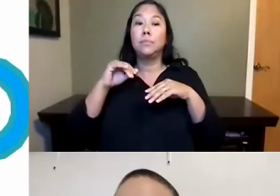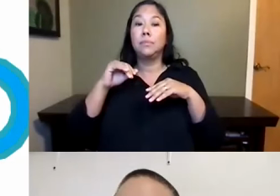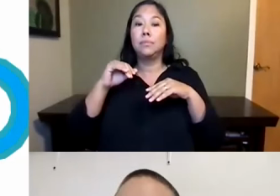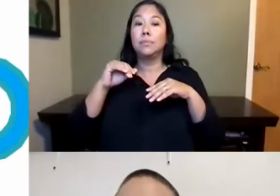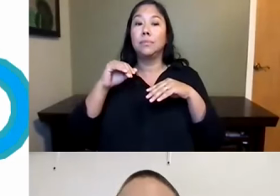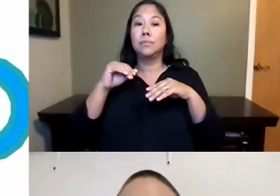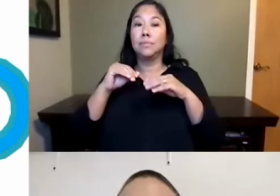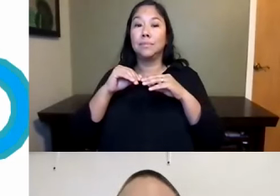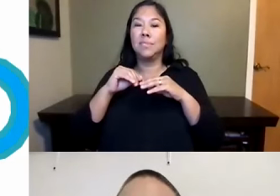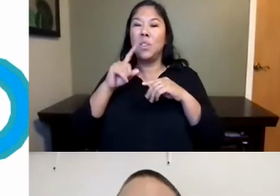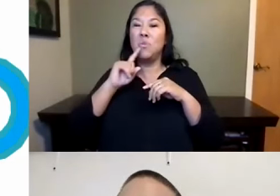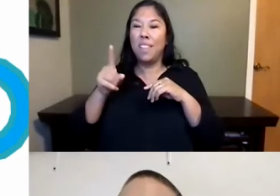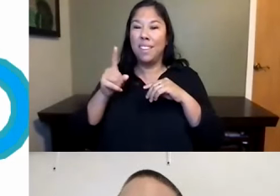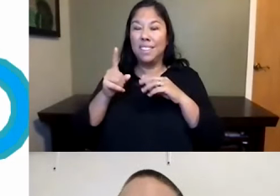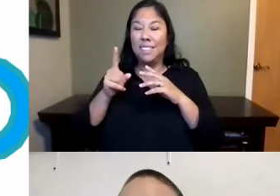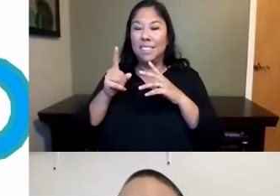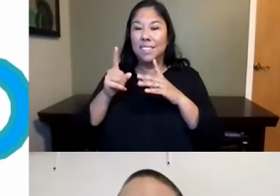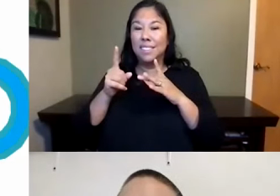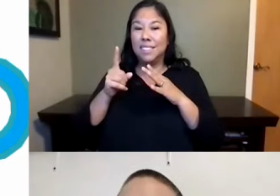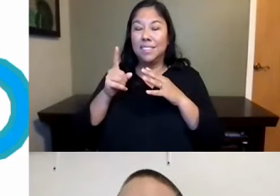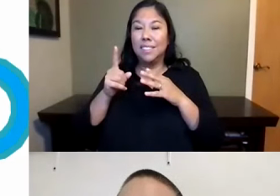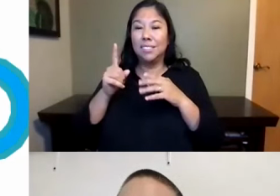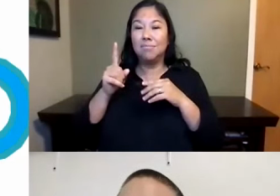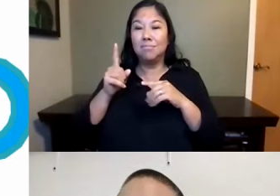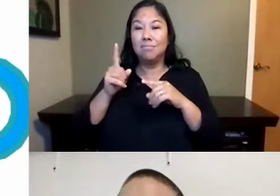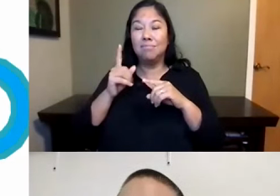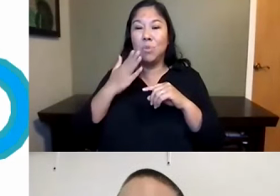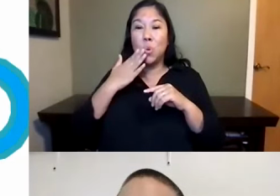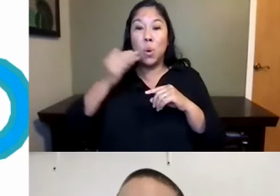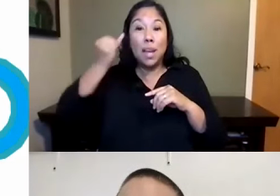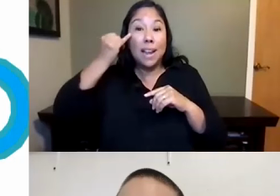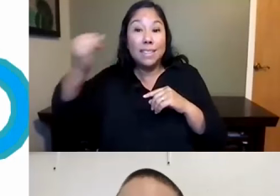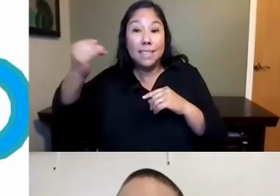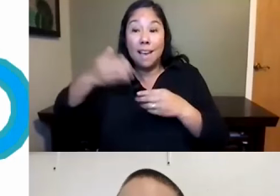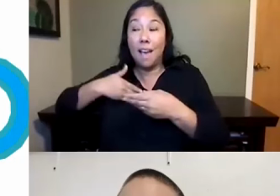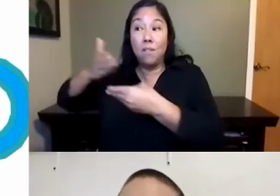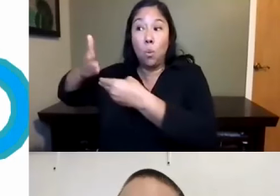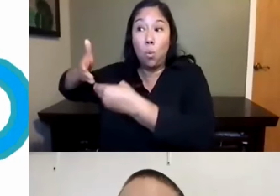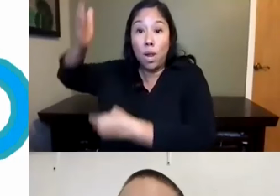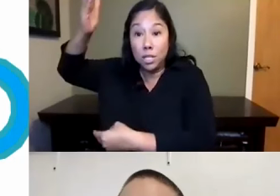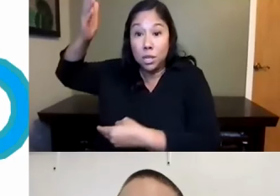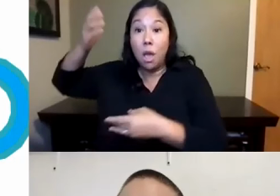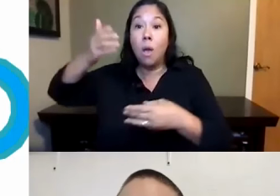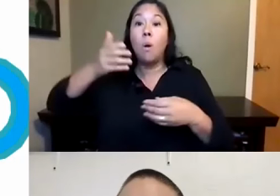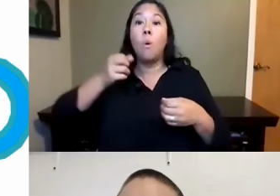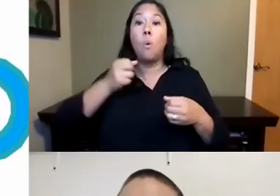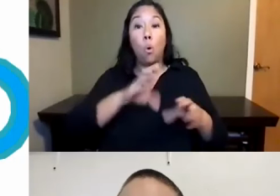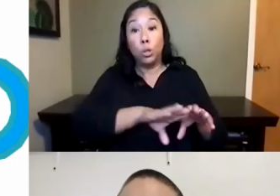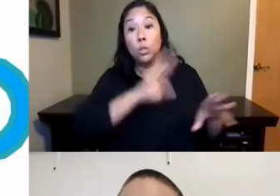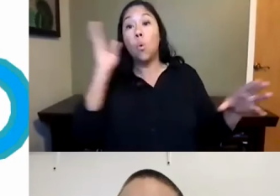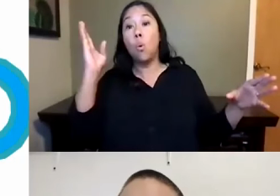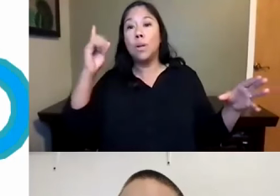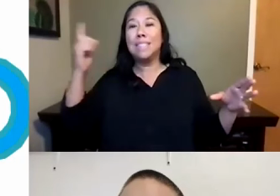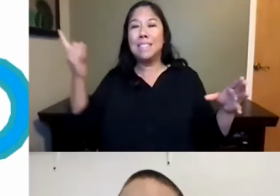Basically, have a window and/or door open, some source of fresh air, especially if